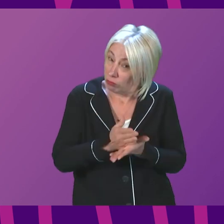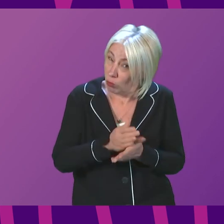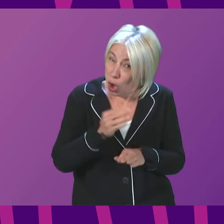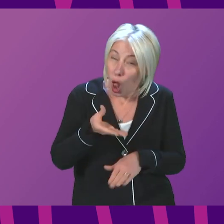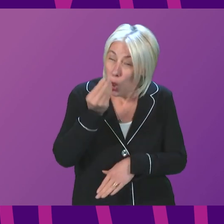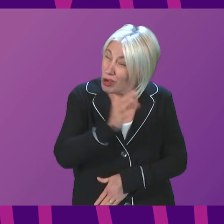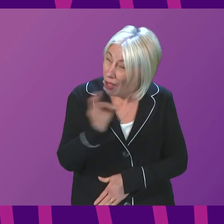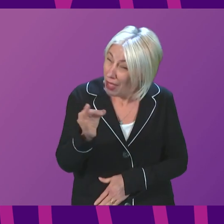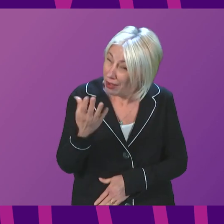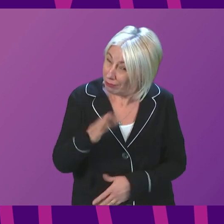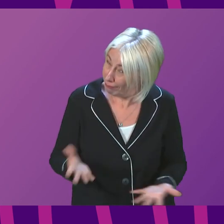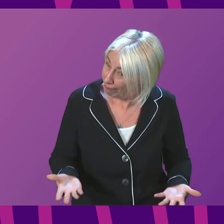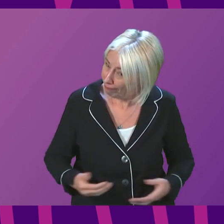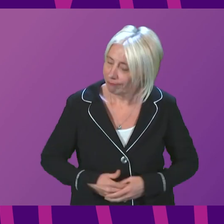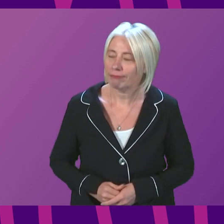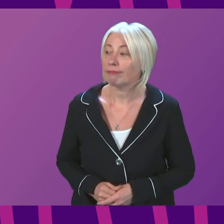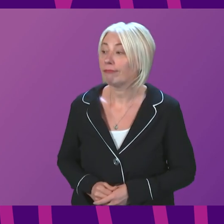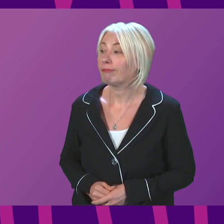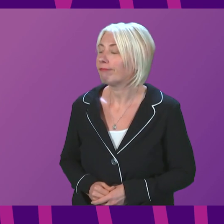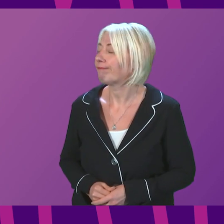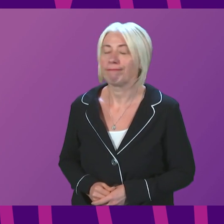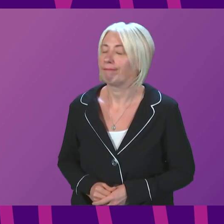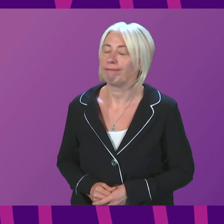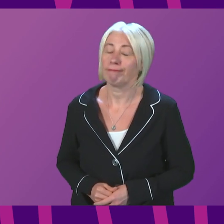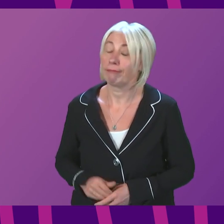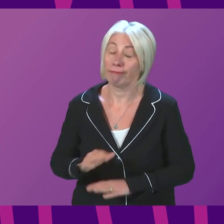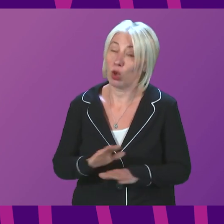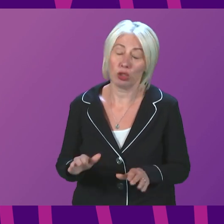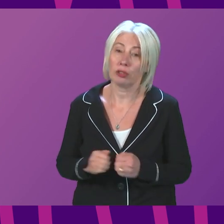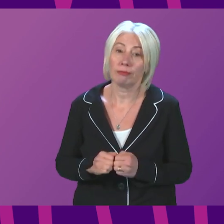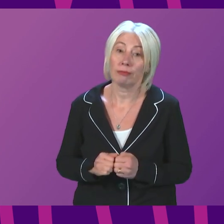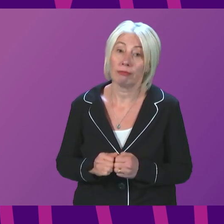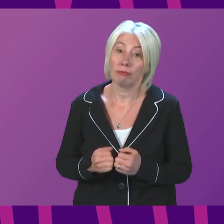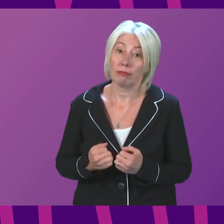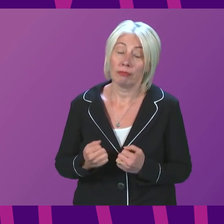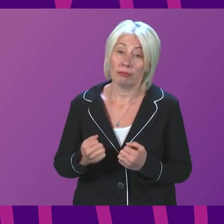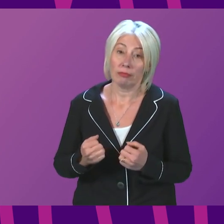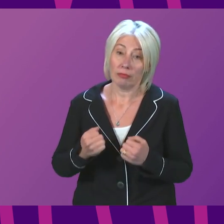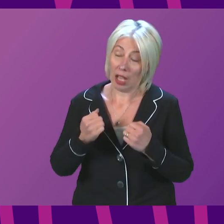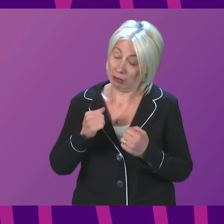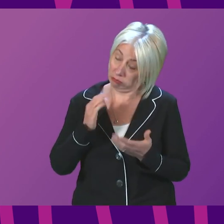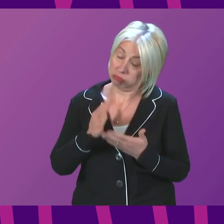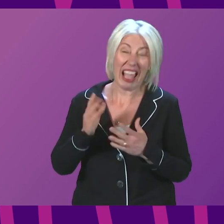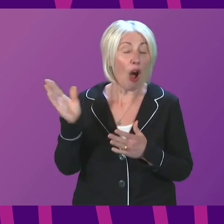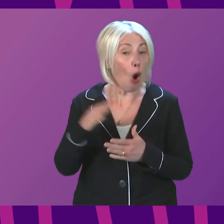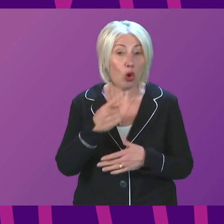No, that is not the case, and I stand by every single word that has just been quoted.